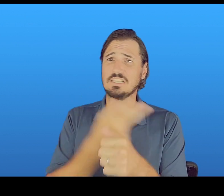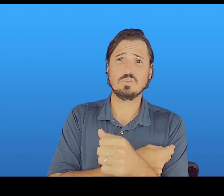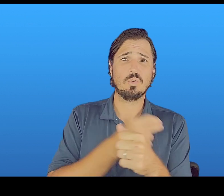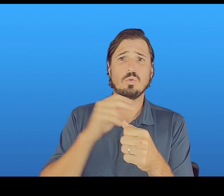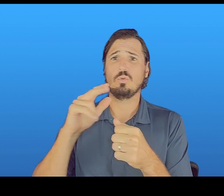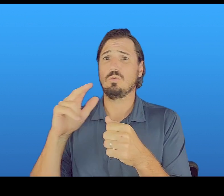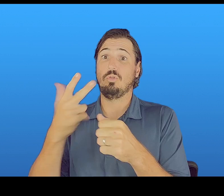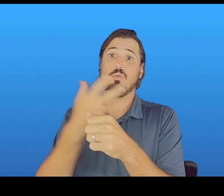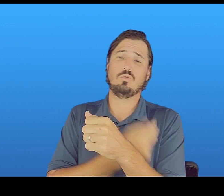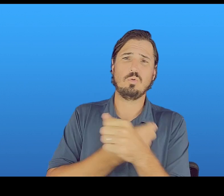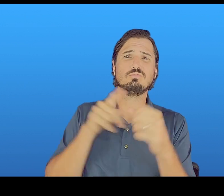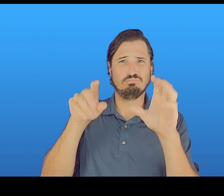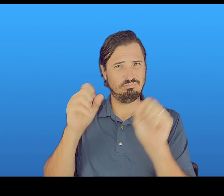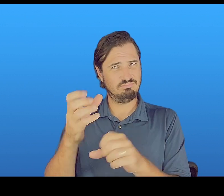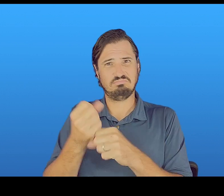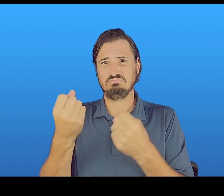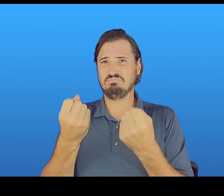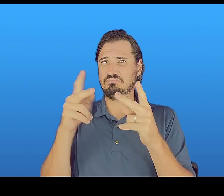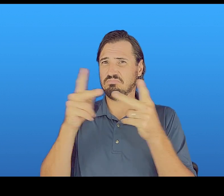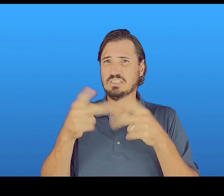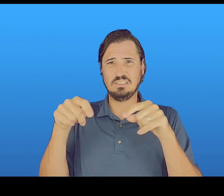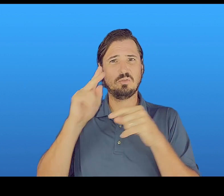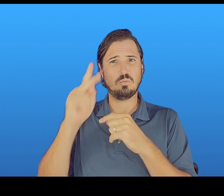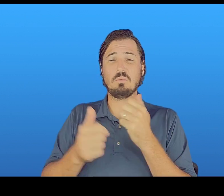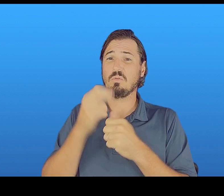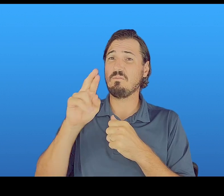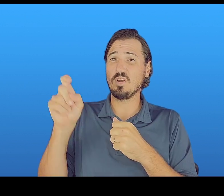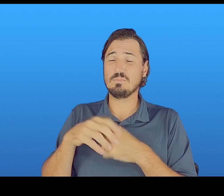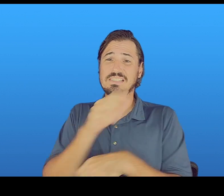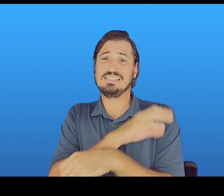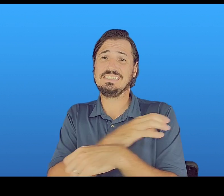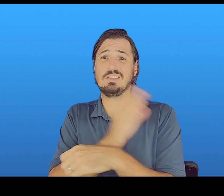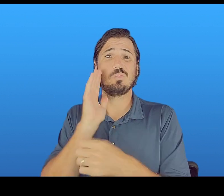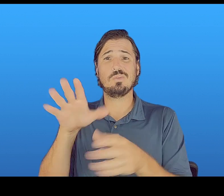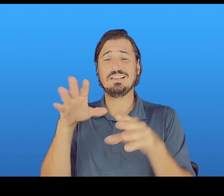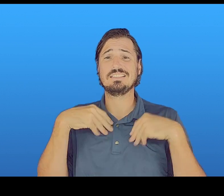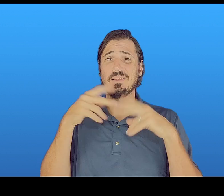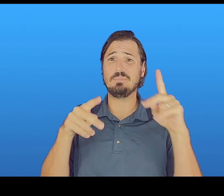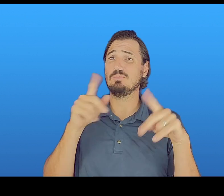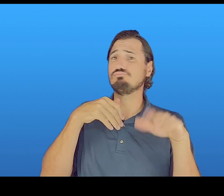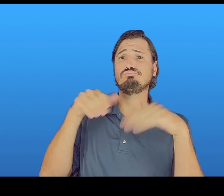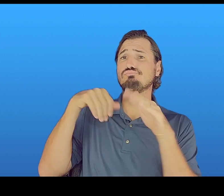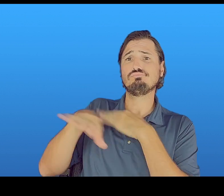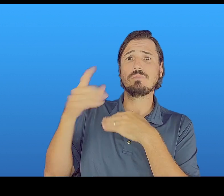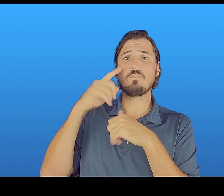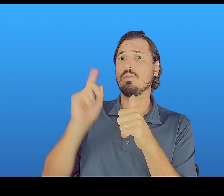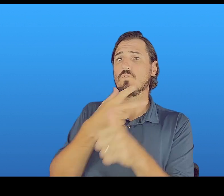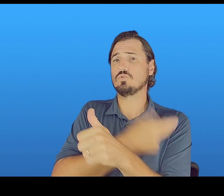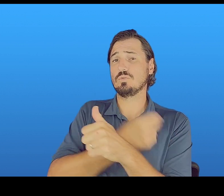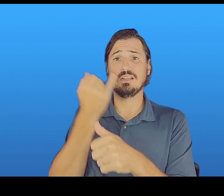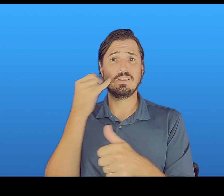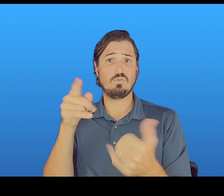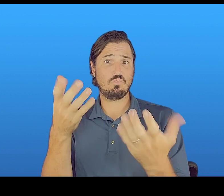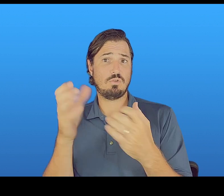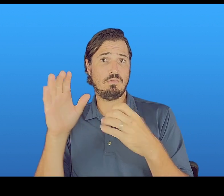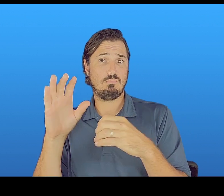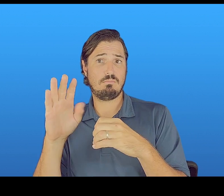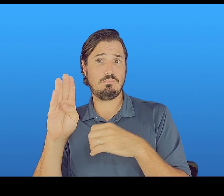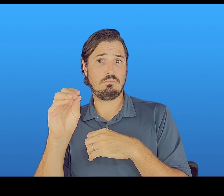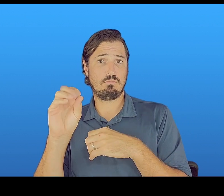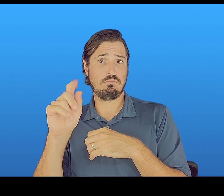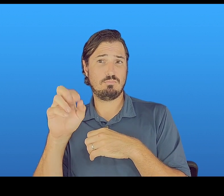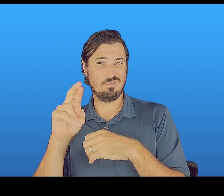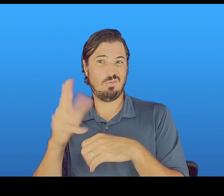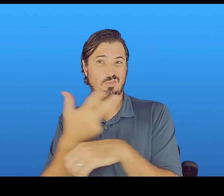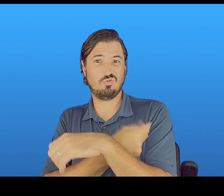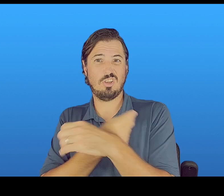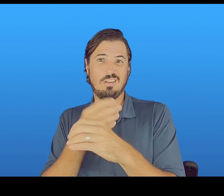First doses, second doses, and boosters are widely available on Kaua‘i. Most pharmacies and clinics accept walk-ins for first doses. Appointments are required for boosters